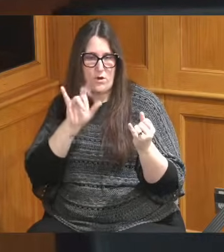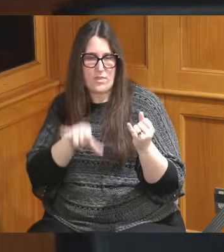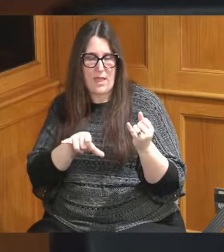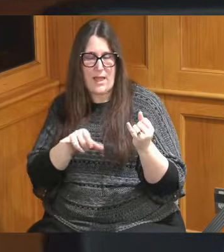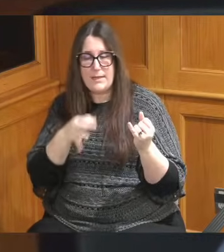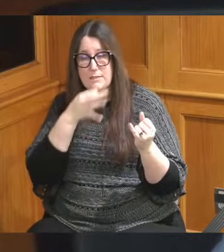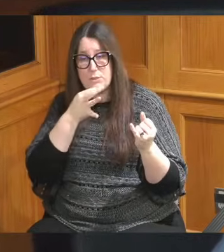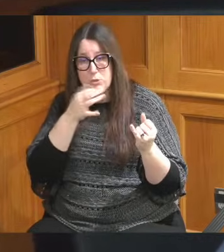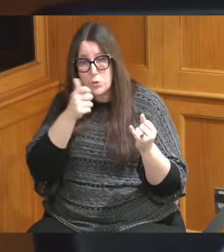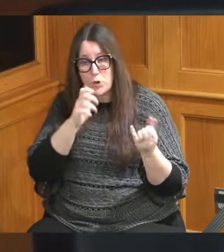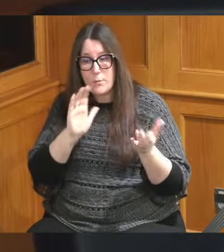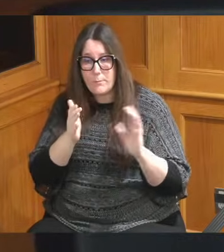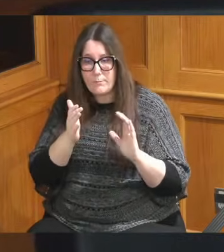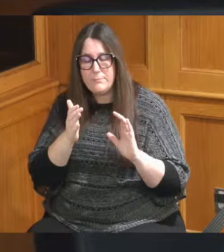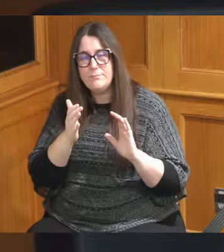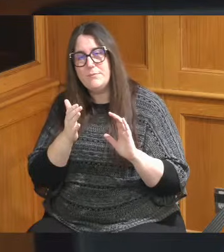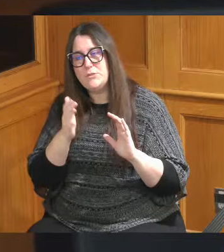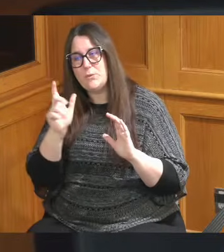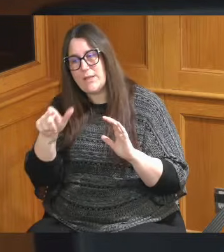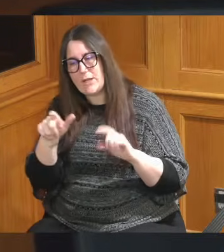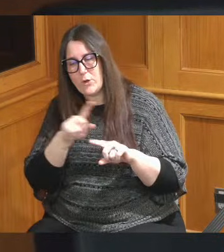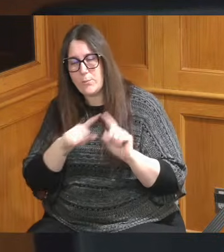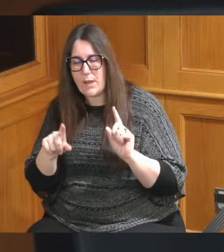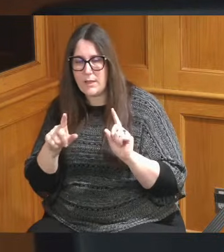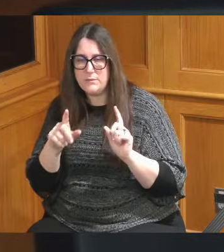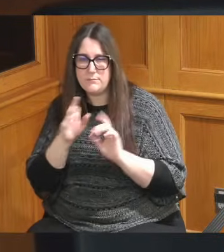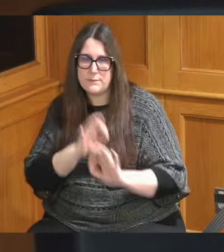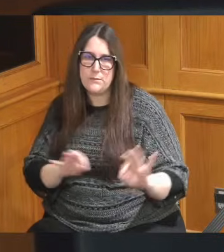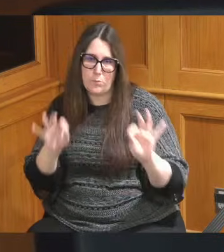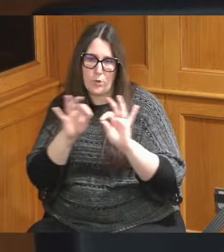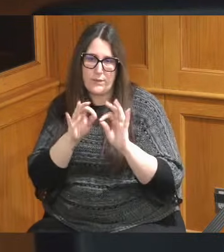I know that that's a big lift, but I think it's really important. Thank you,